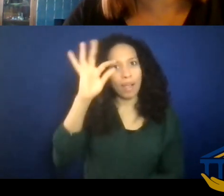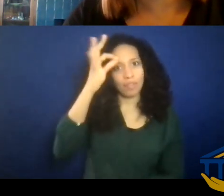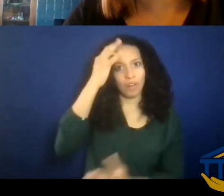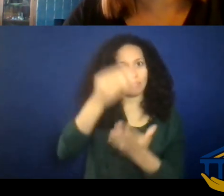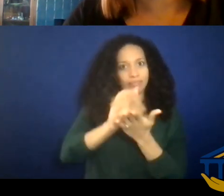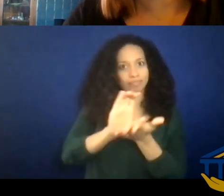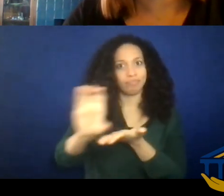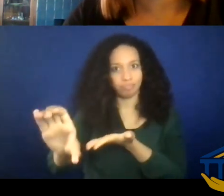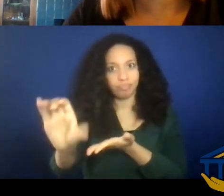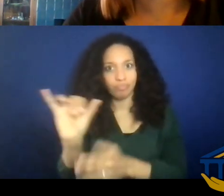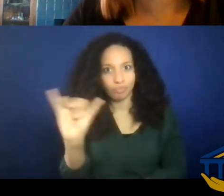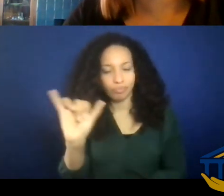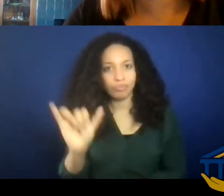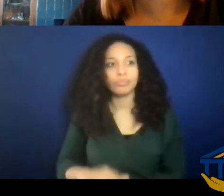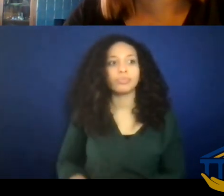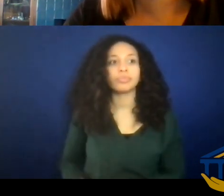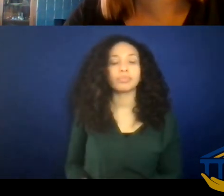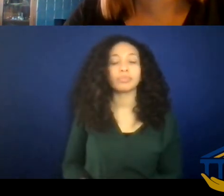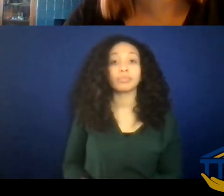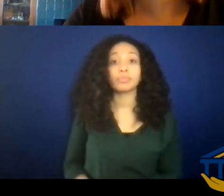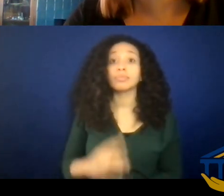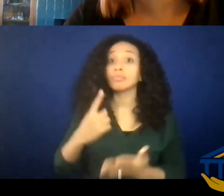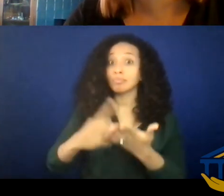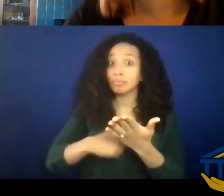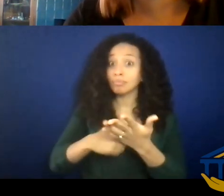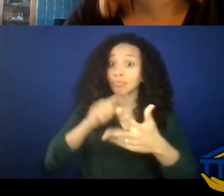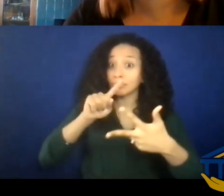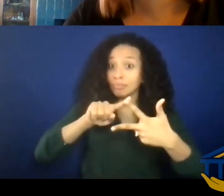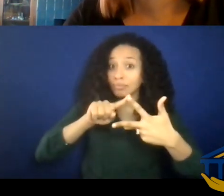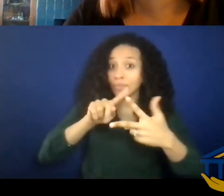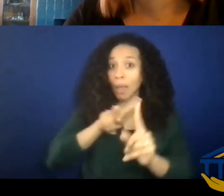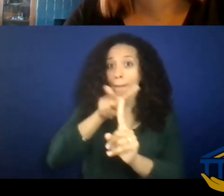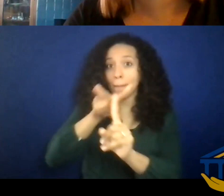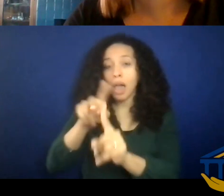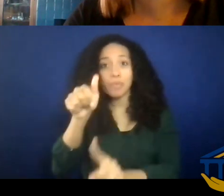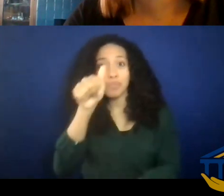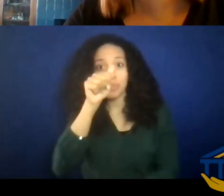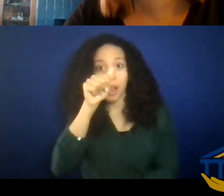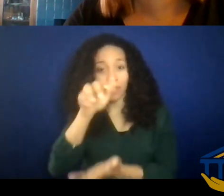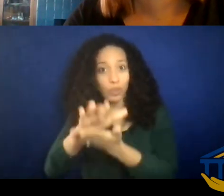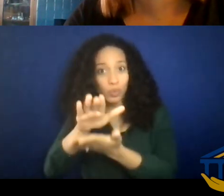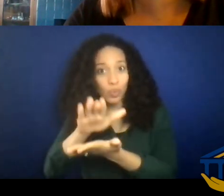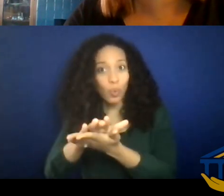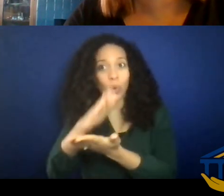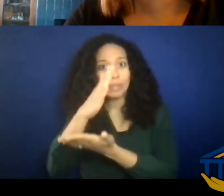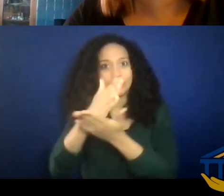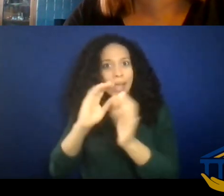at times applies to private schools and entities if they receive some amount of federal funding and